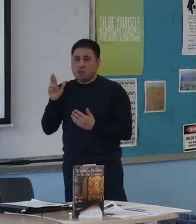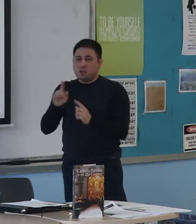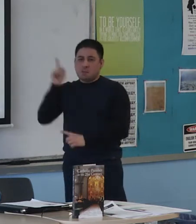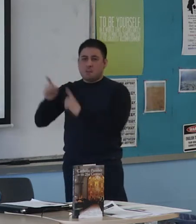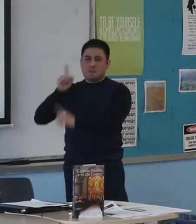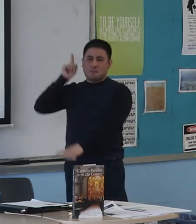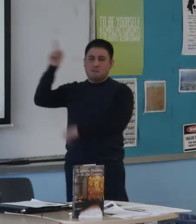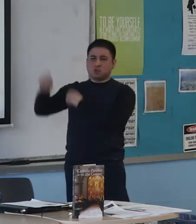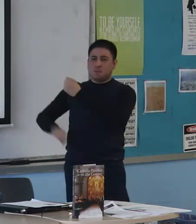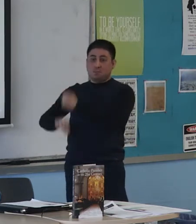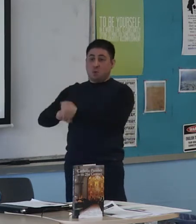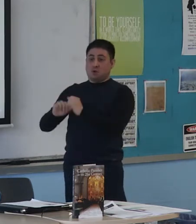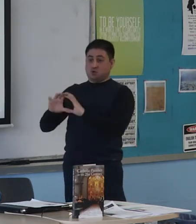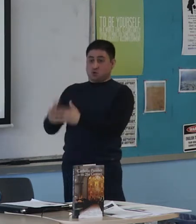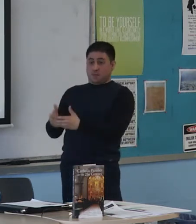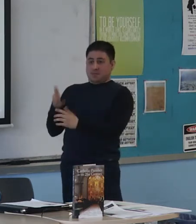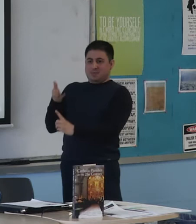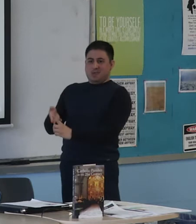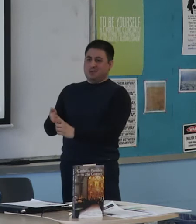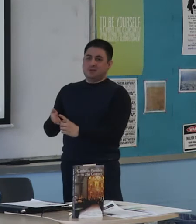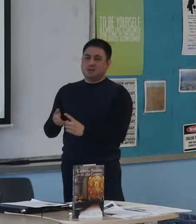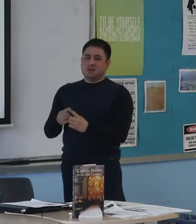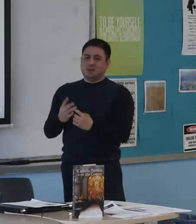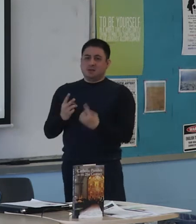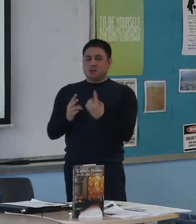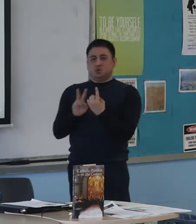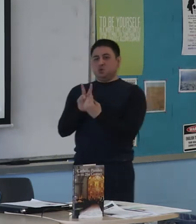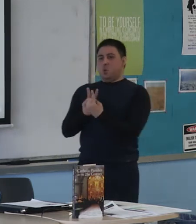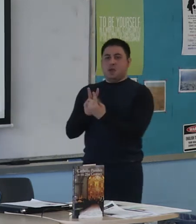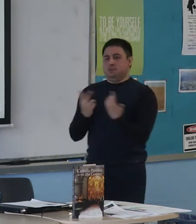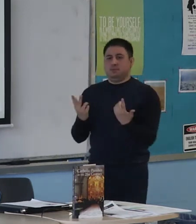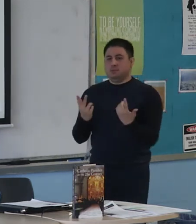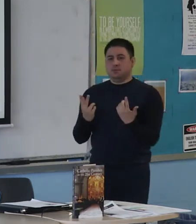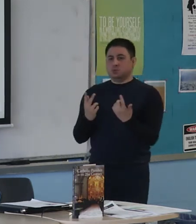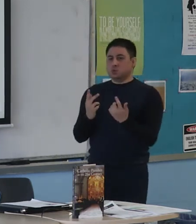are support group, would be a two-to-one. They're so small, how would you form